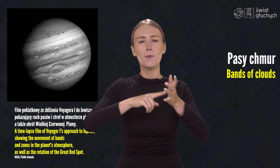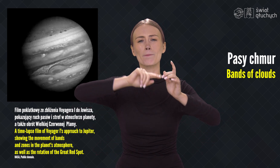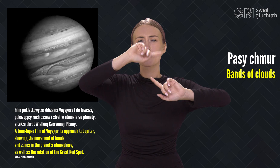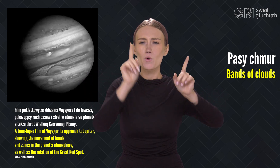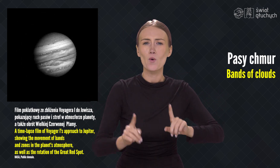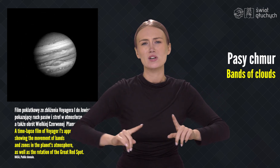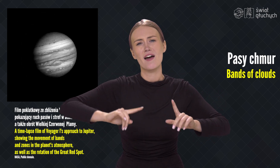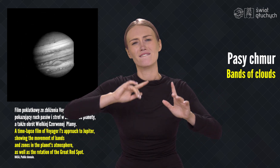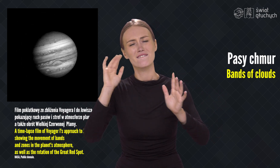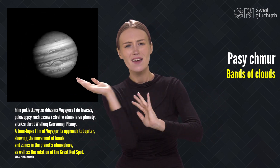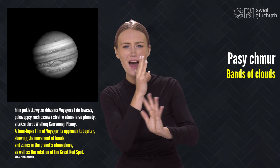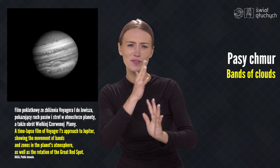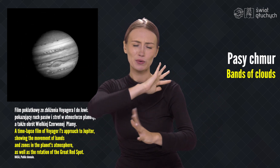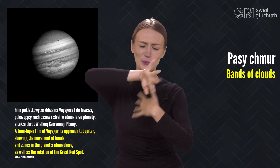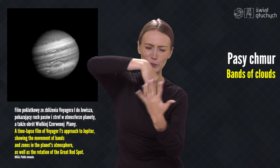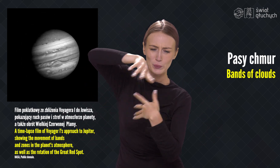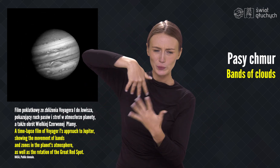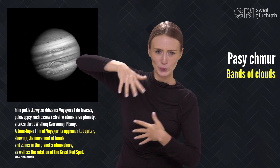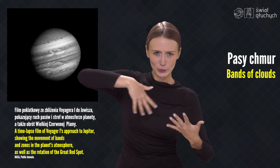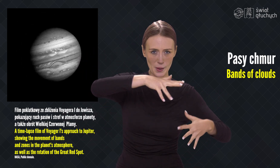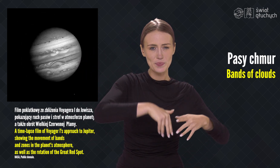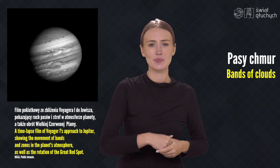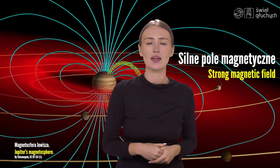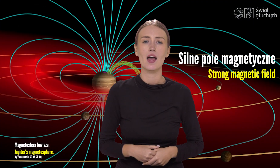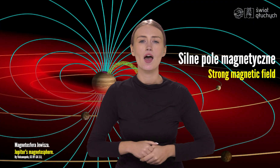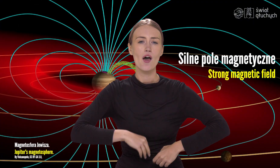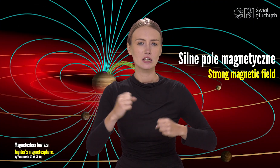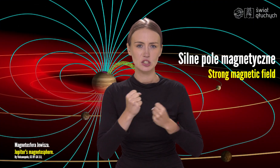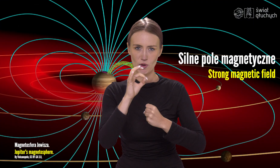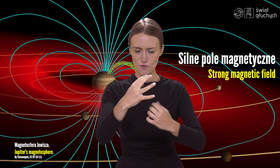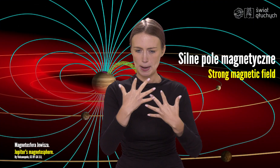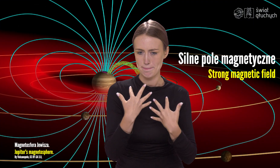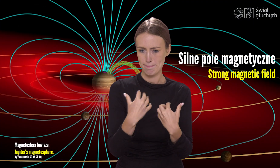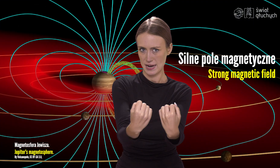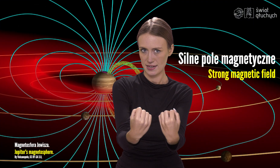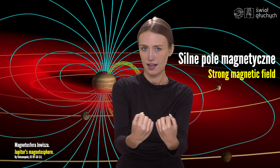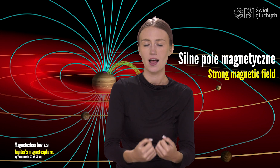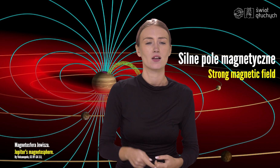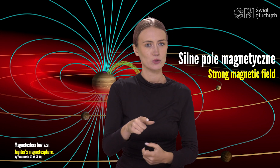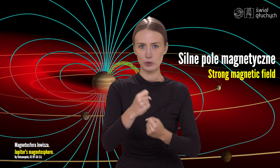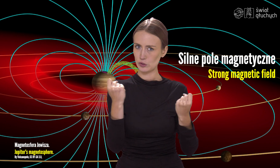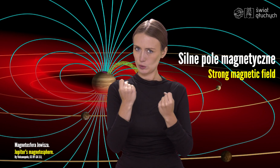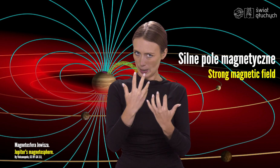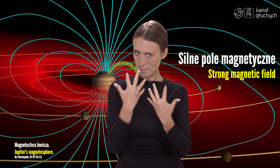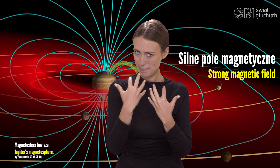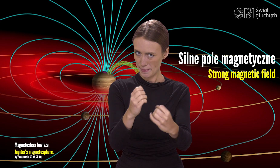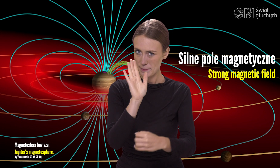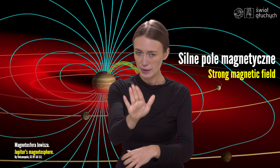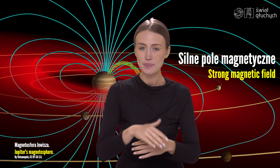which are systems of storms and wind. • Strong magnetic field — Jupiter has a very strong magnetic field.